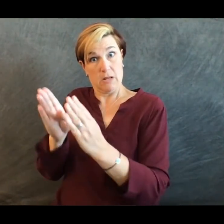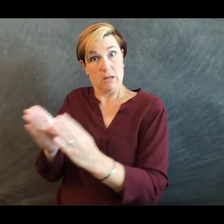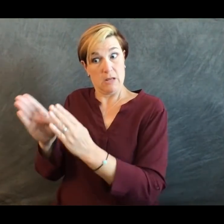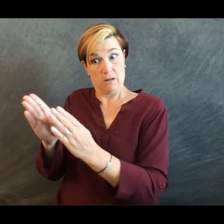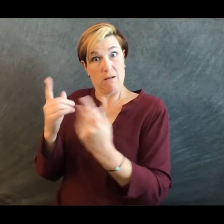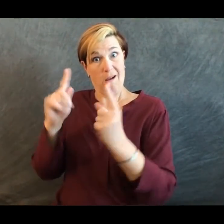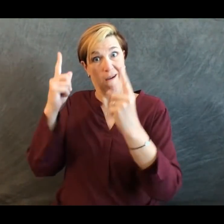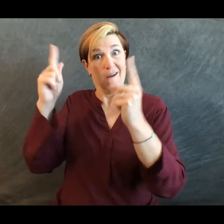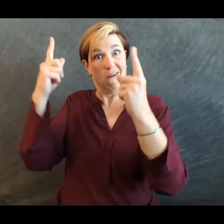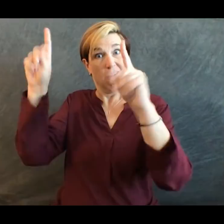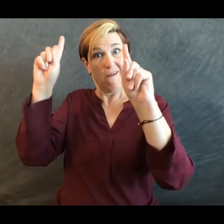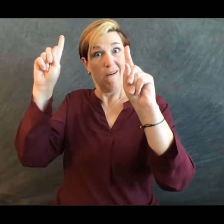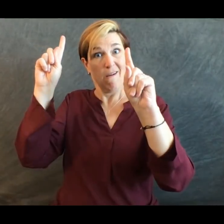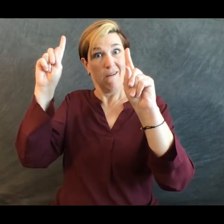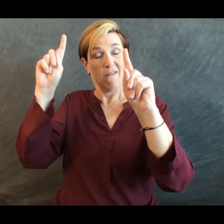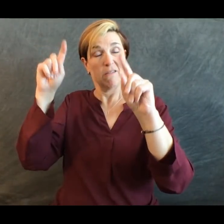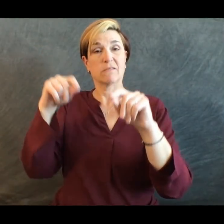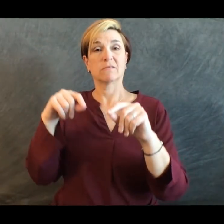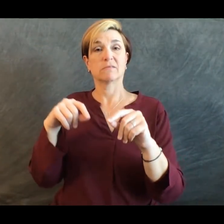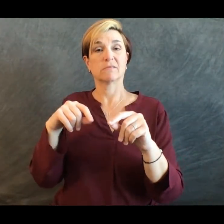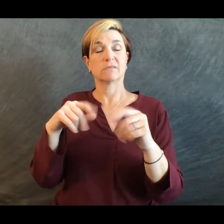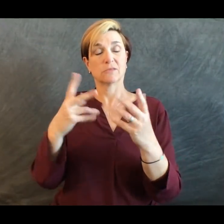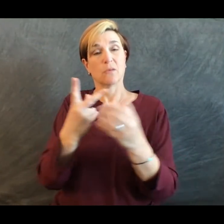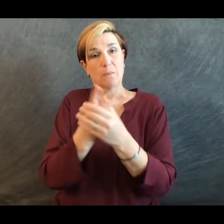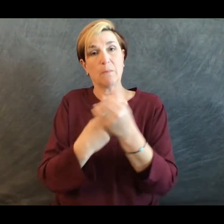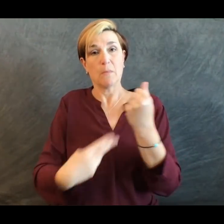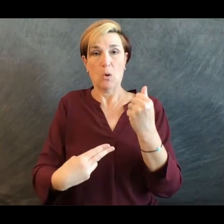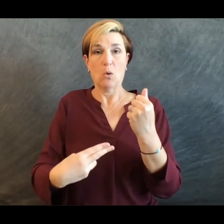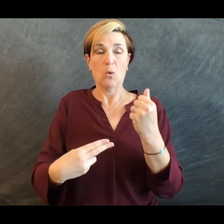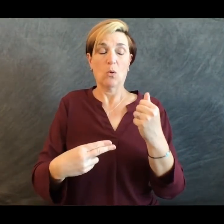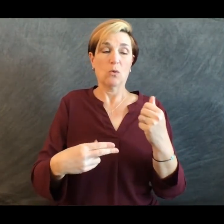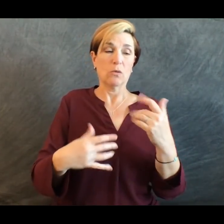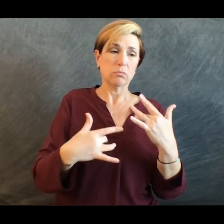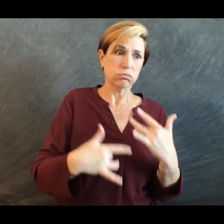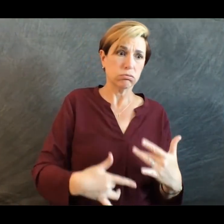some of the numbers I just spoke with Governor Cuomo with a good talk when you